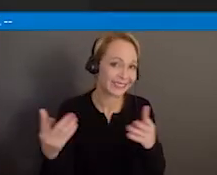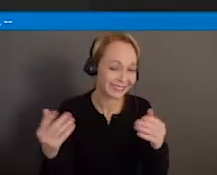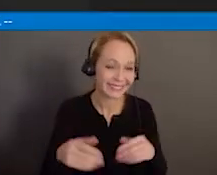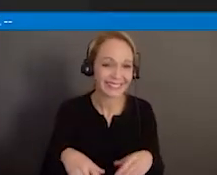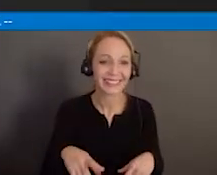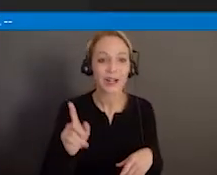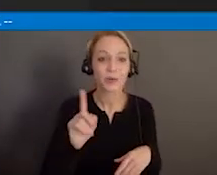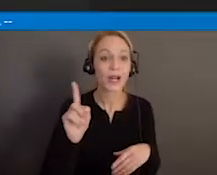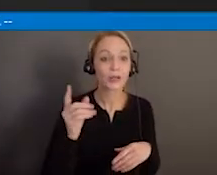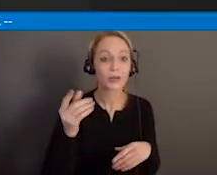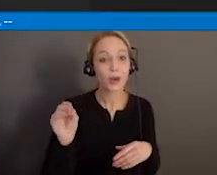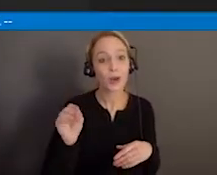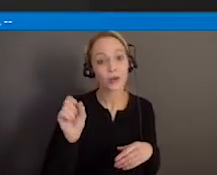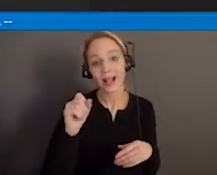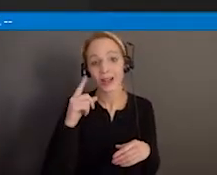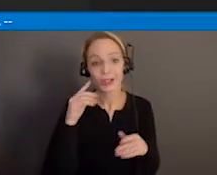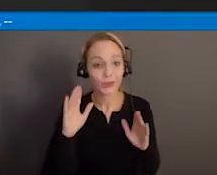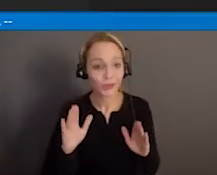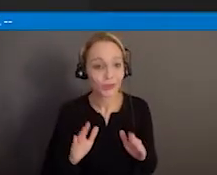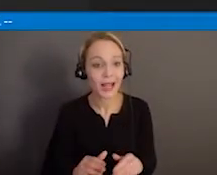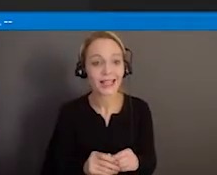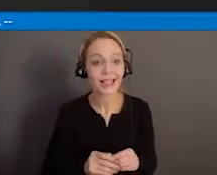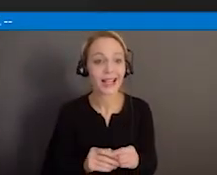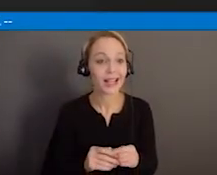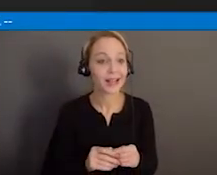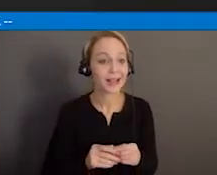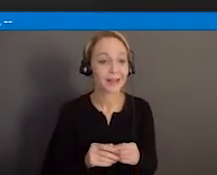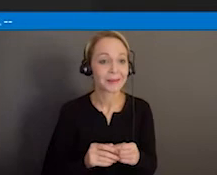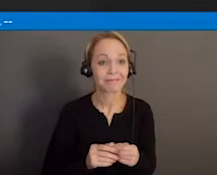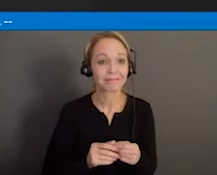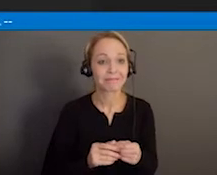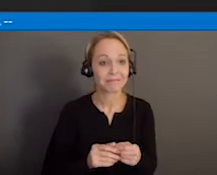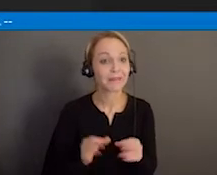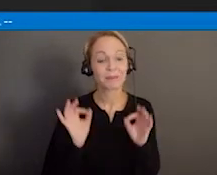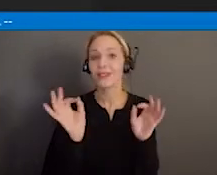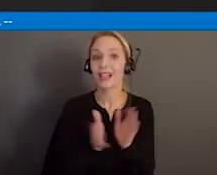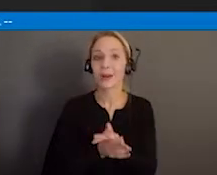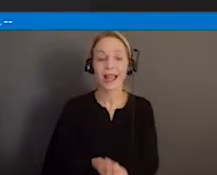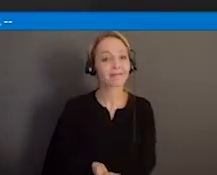WHERE TO GO, YEAH THAT LOOKS GREAT.